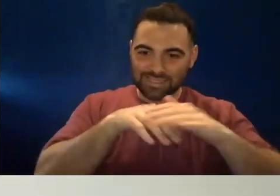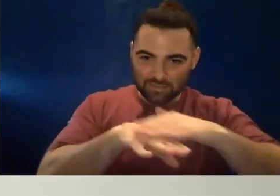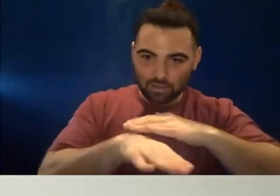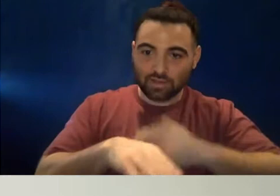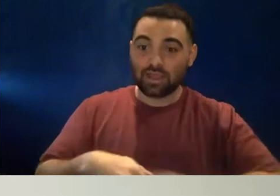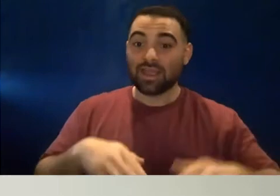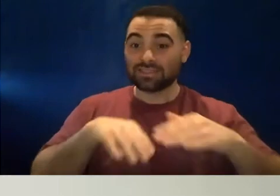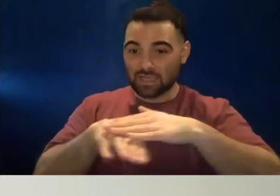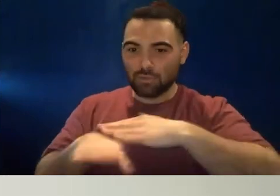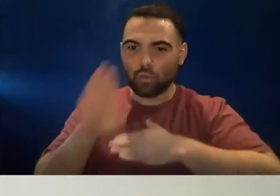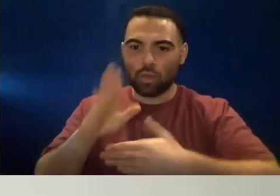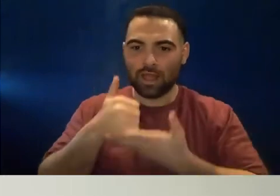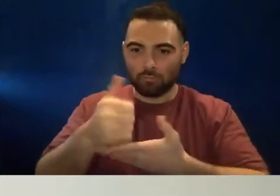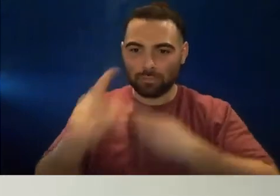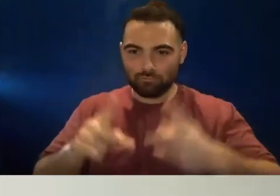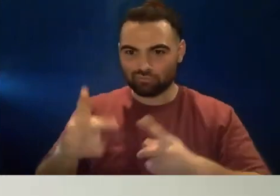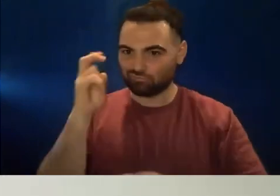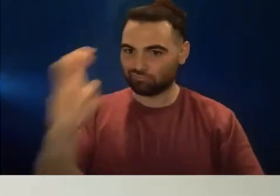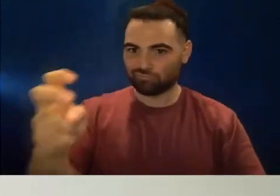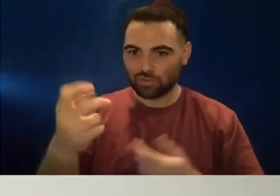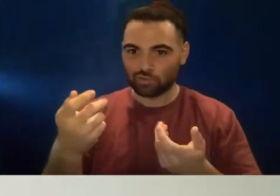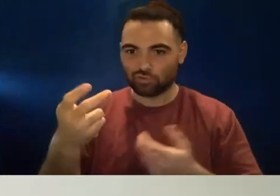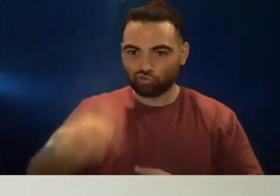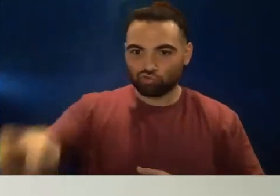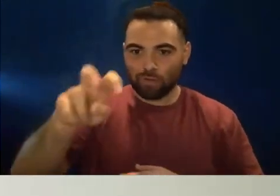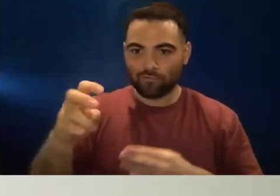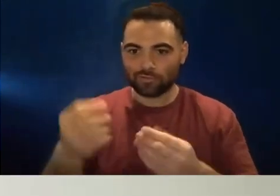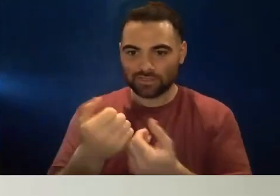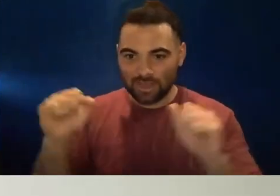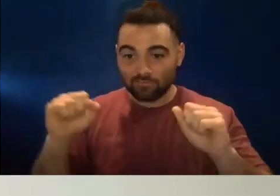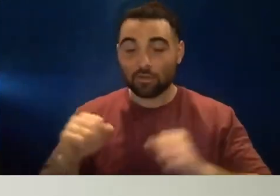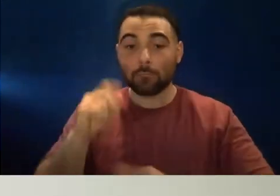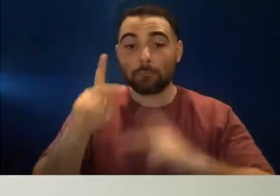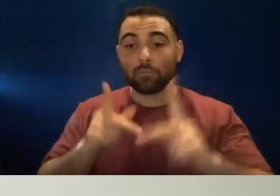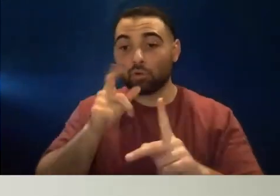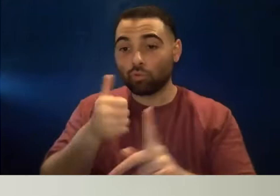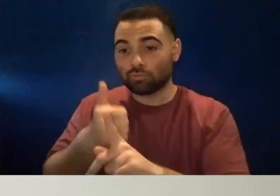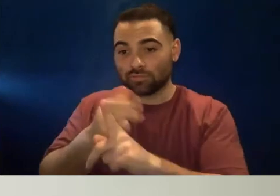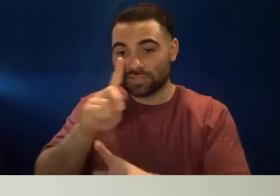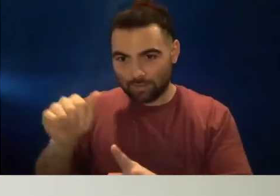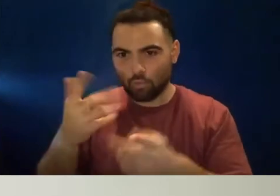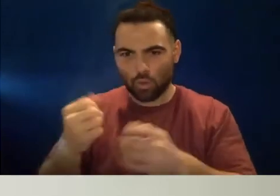and the members of the disabled community also want that security, knowing that